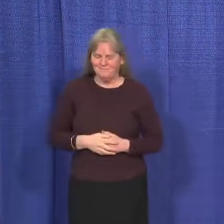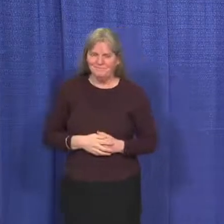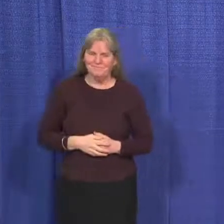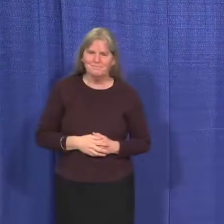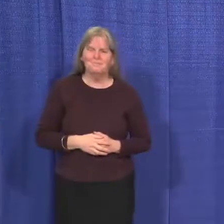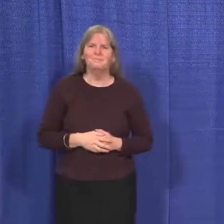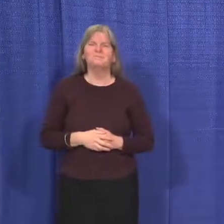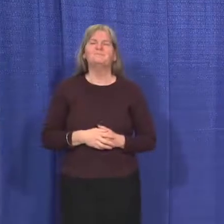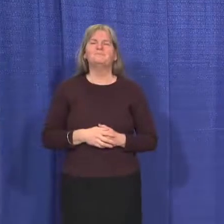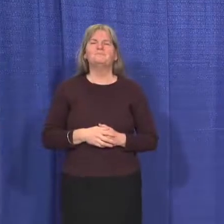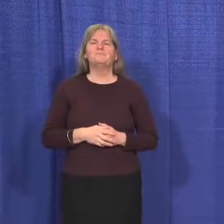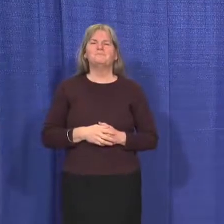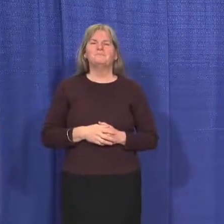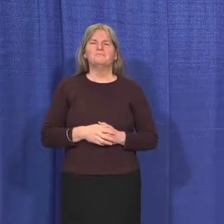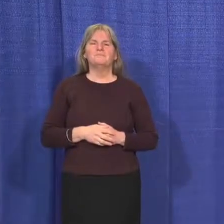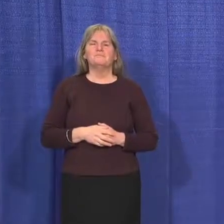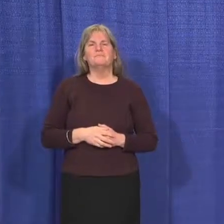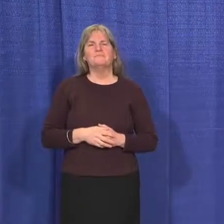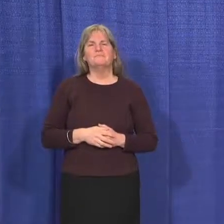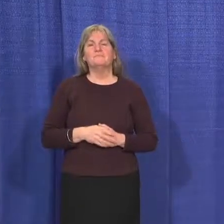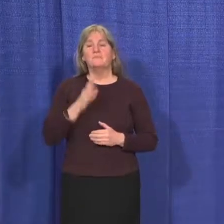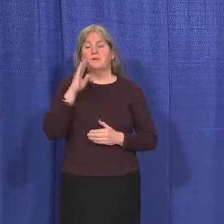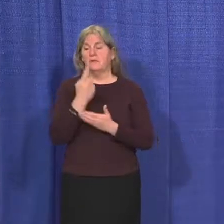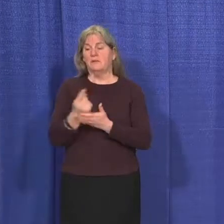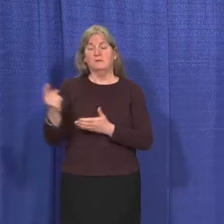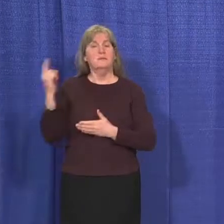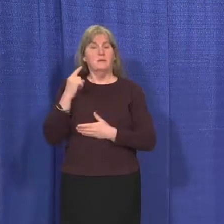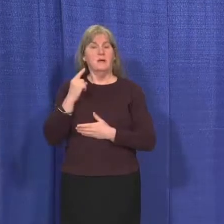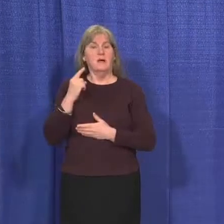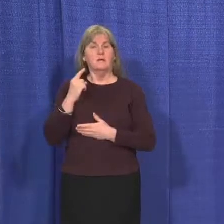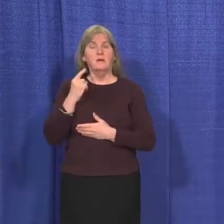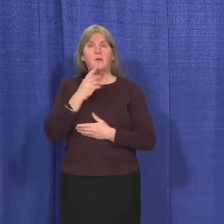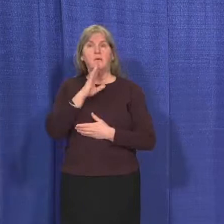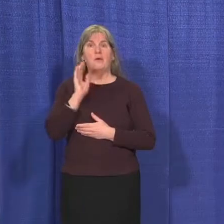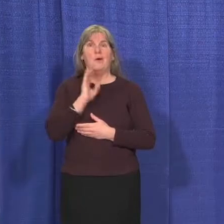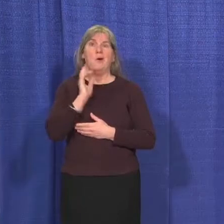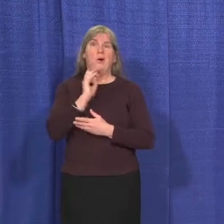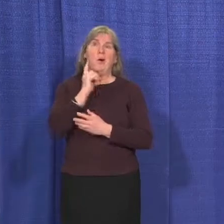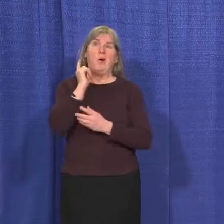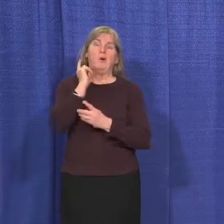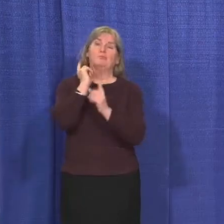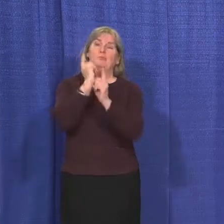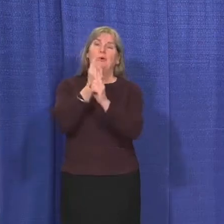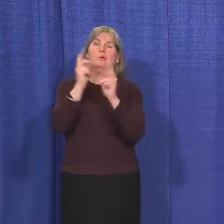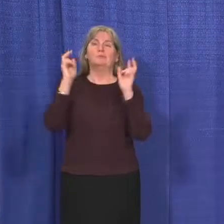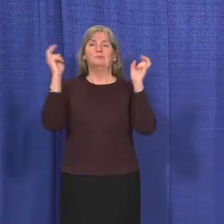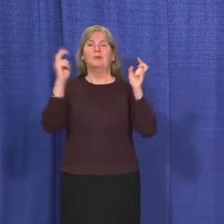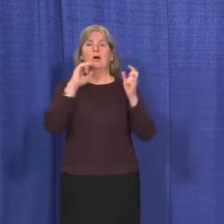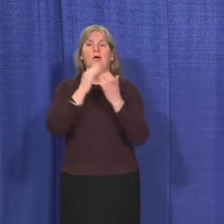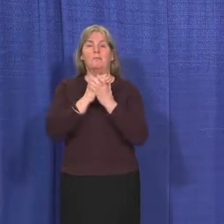[ Speaking French ] Last week we indicated we would be talking about testing for